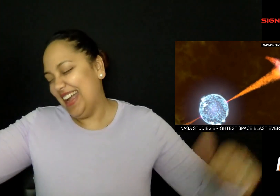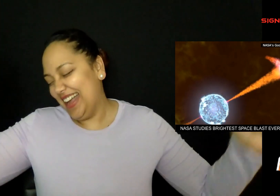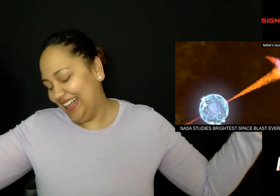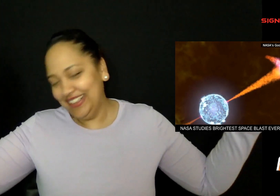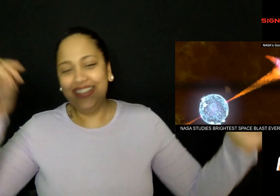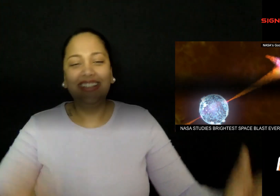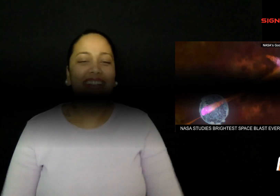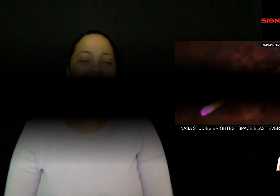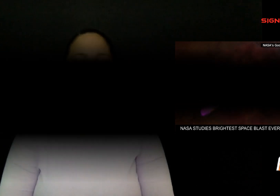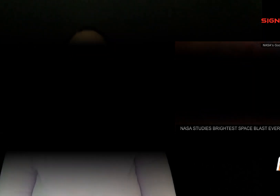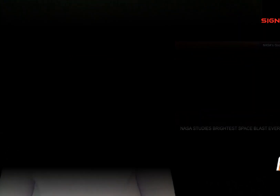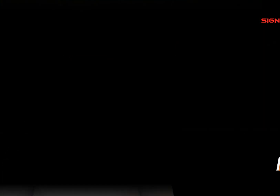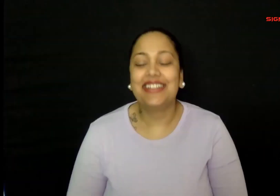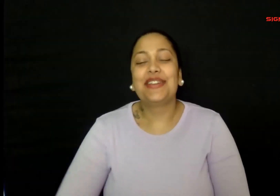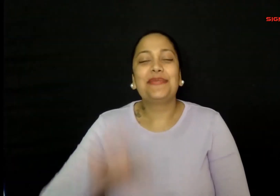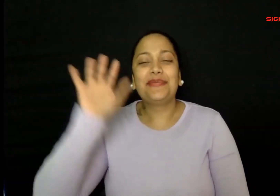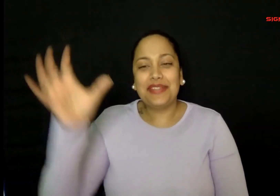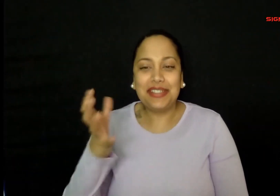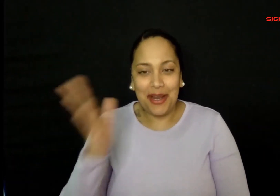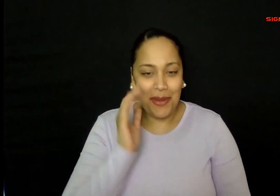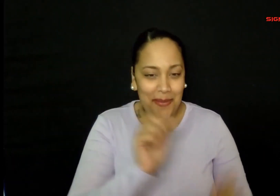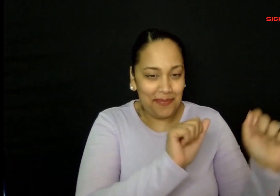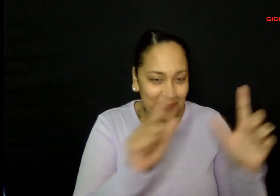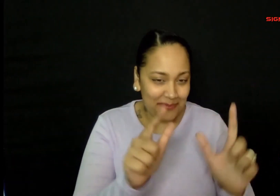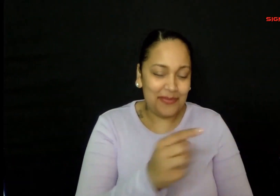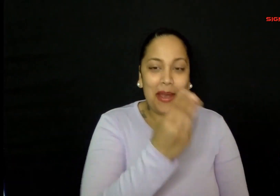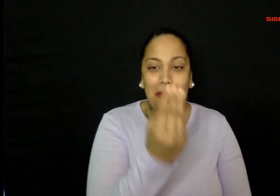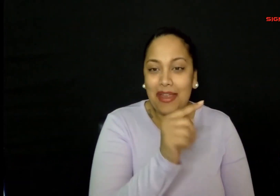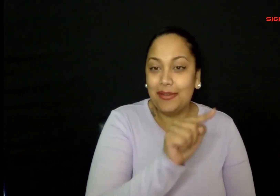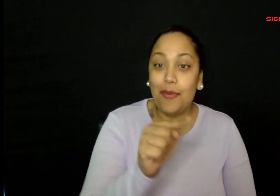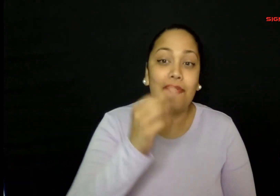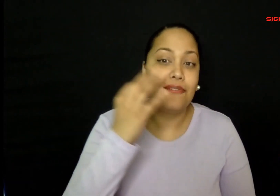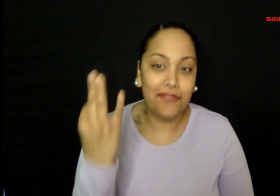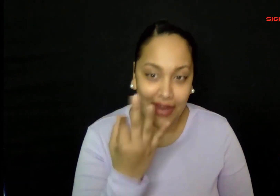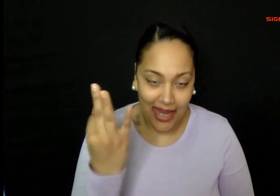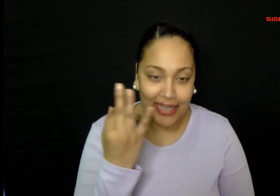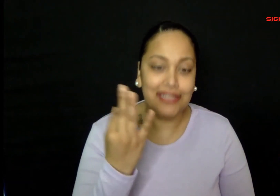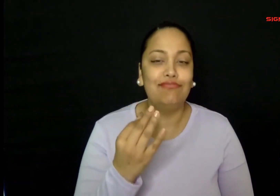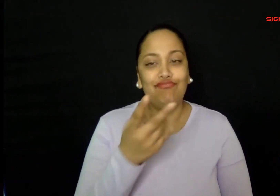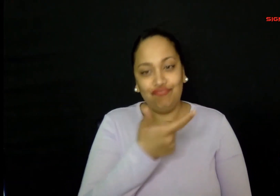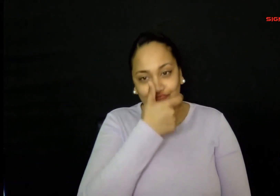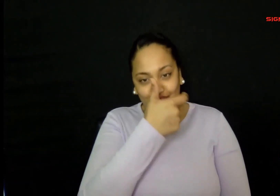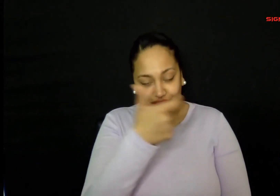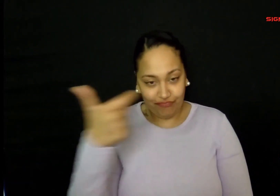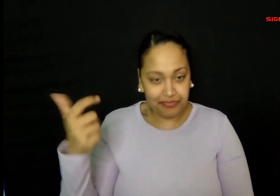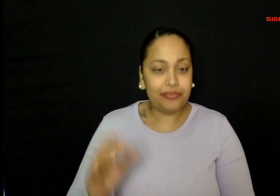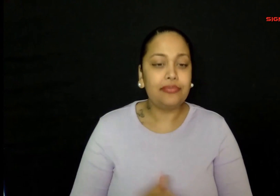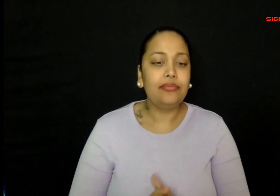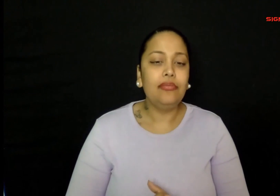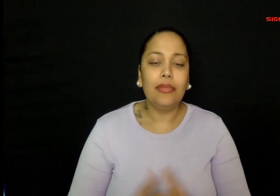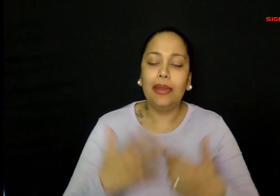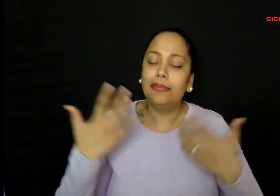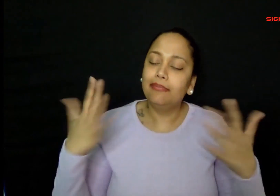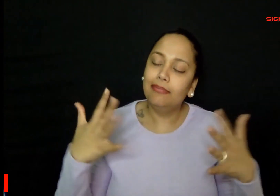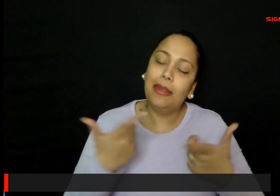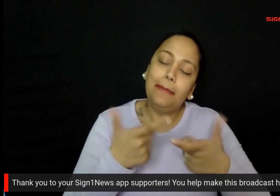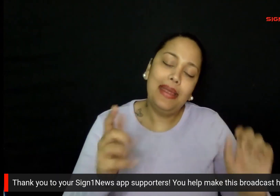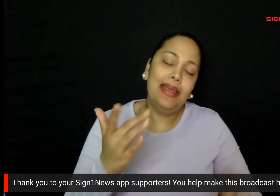talking about NASA Sign1News will be broadcasting updates Monday through Friday a big thank